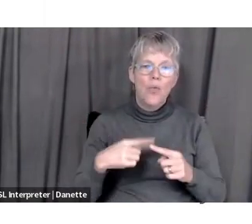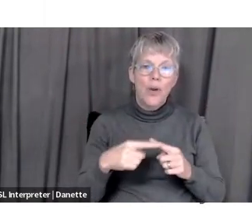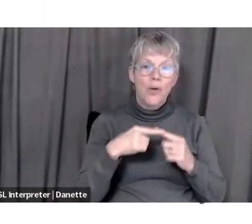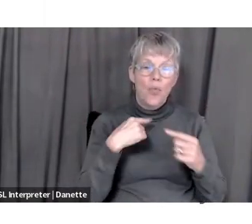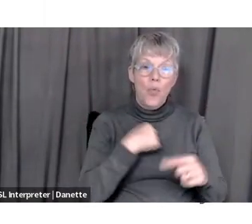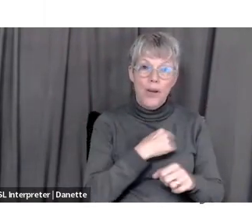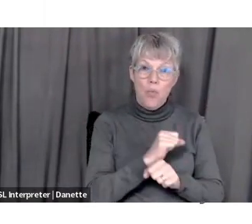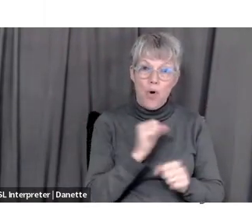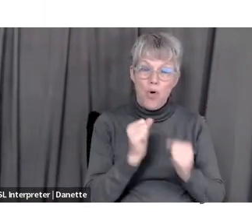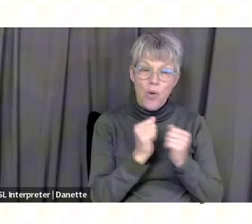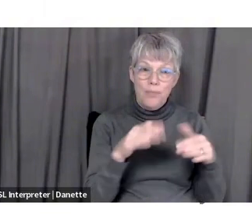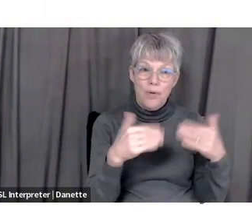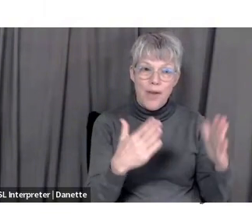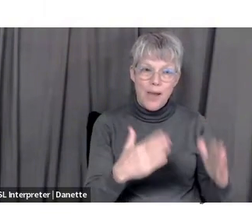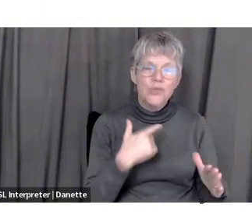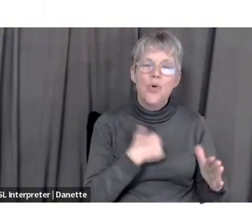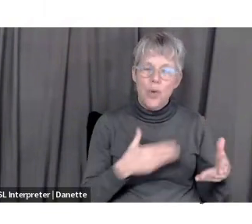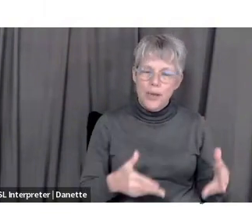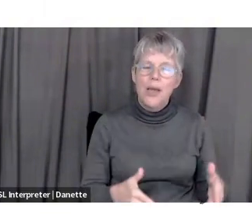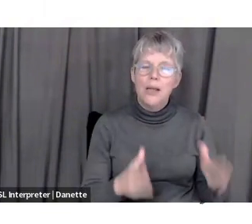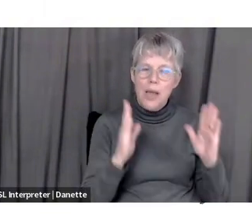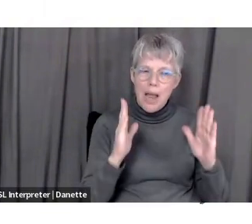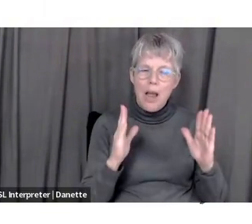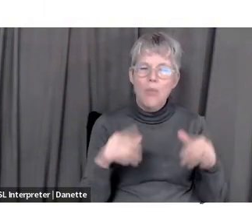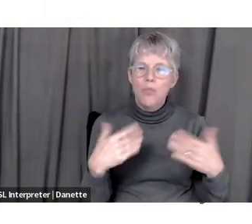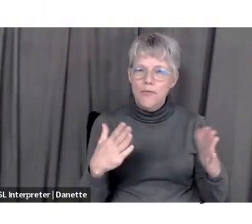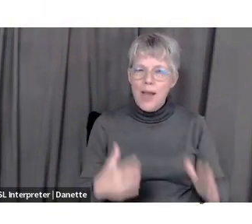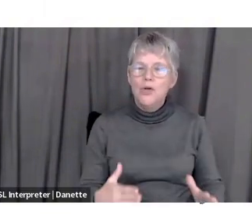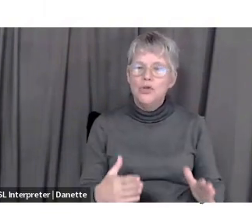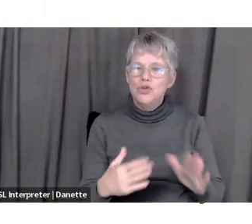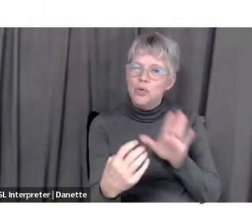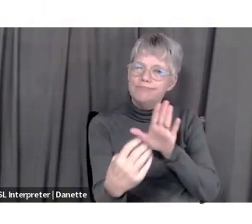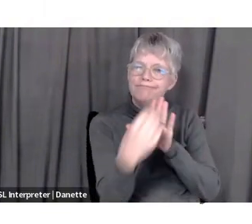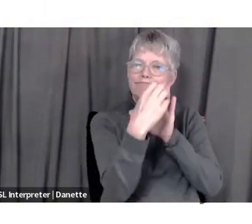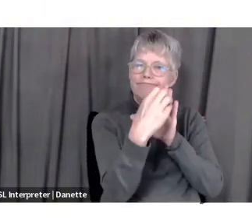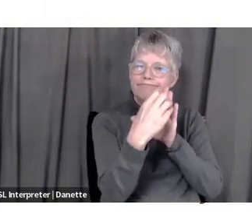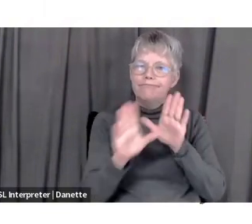When we work for providers, we do allow providers to add their own logo if they would like.